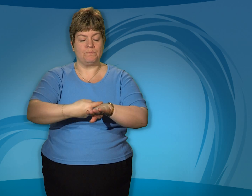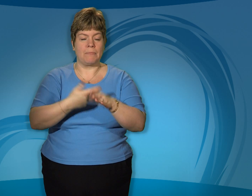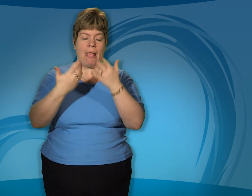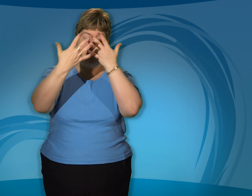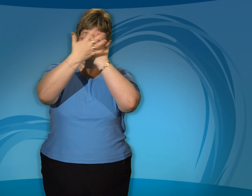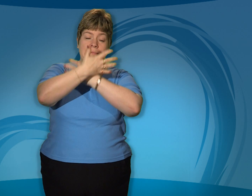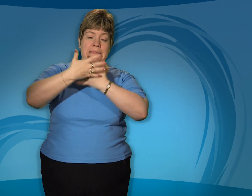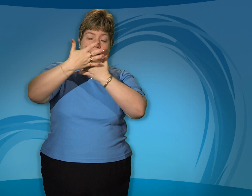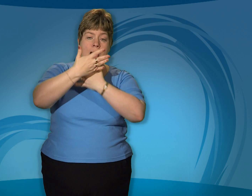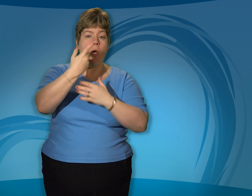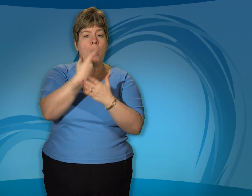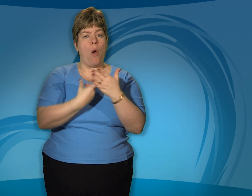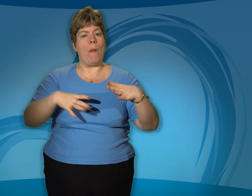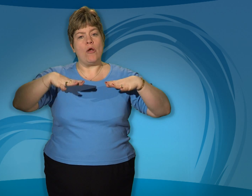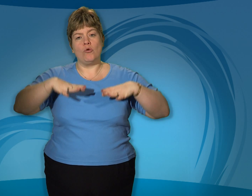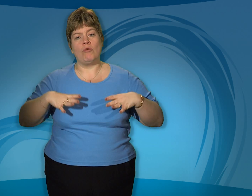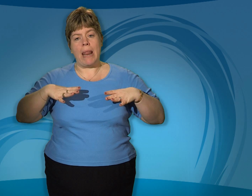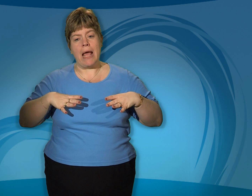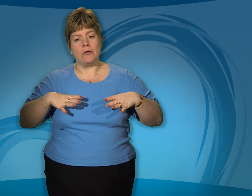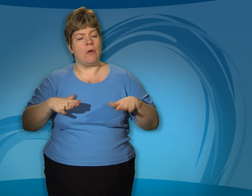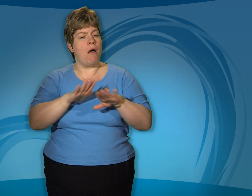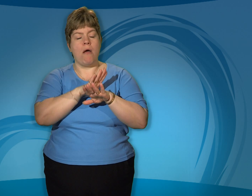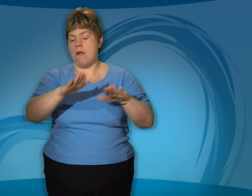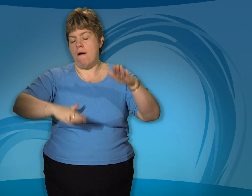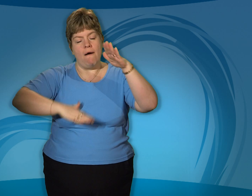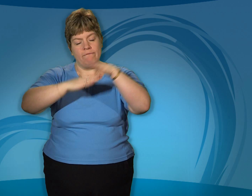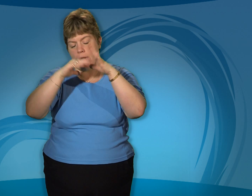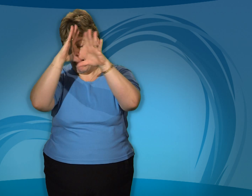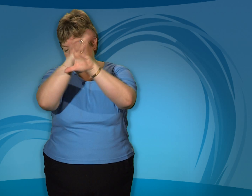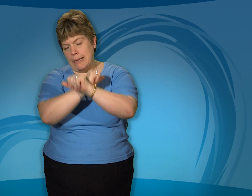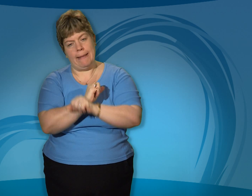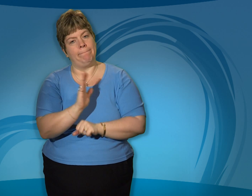Sedation is a relaxant, not a general anaesthetic.